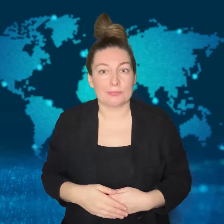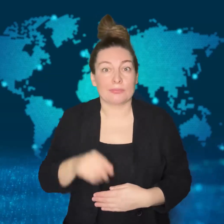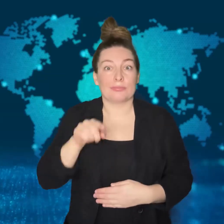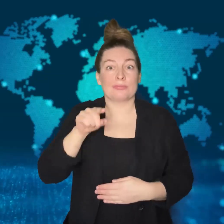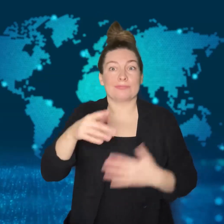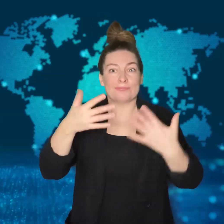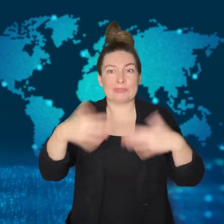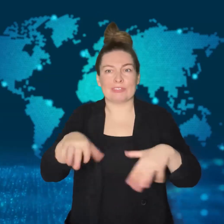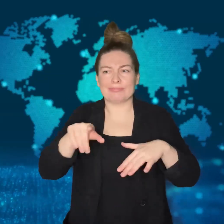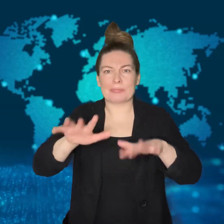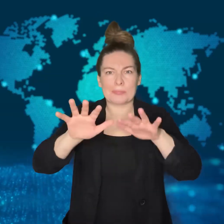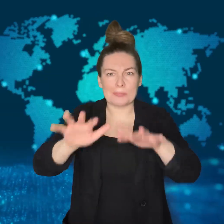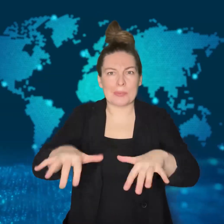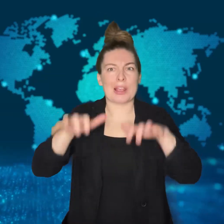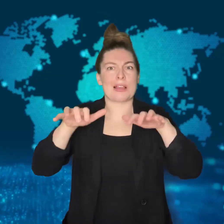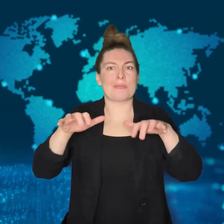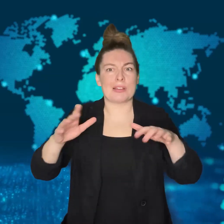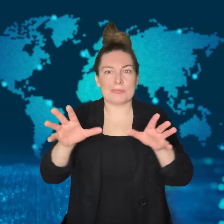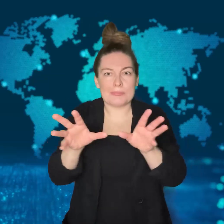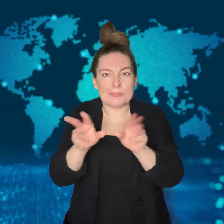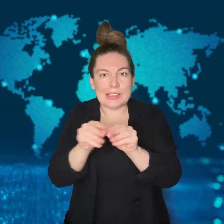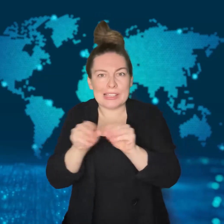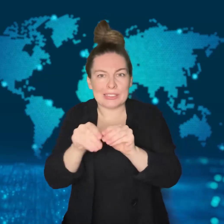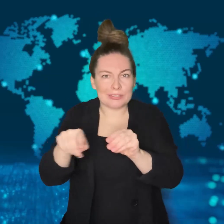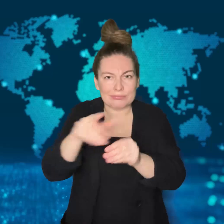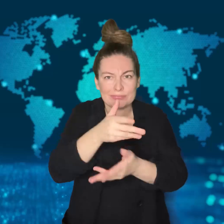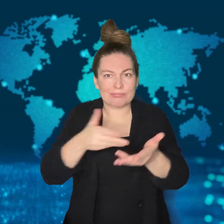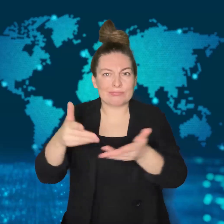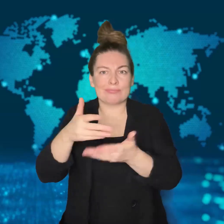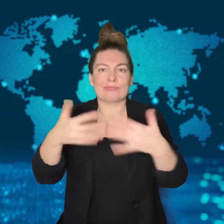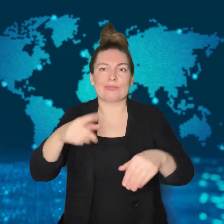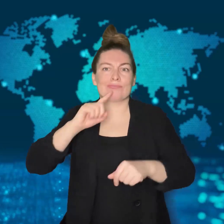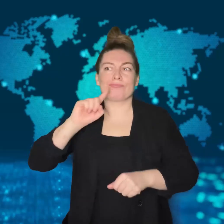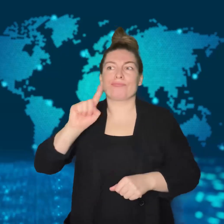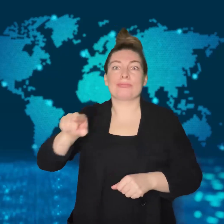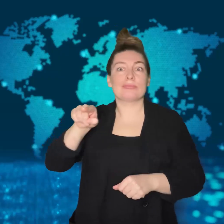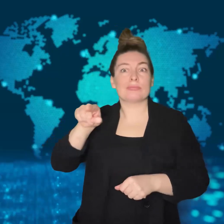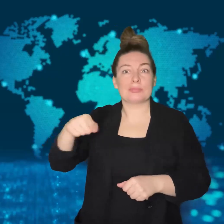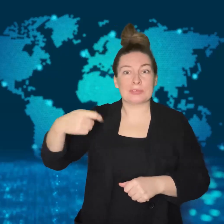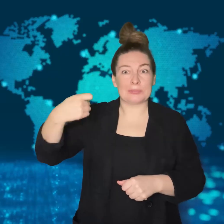This was done as police and members of